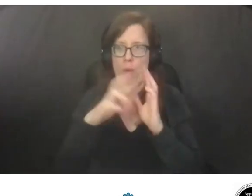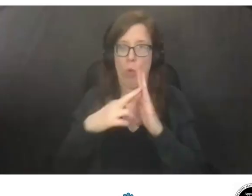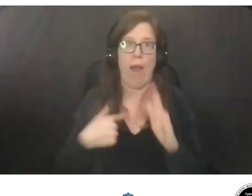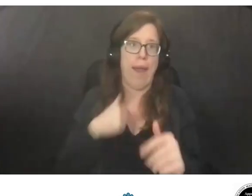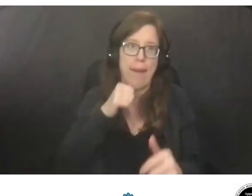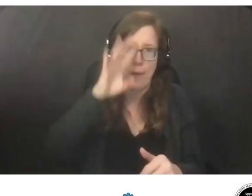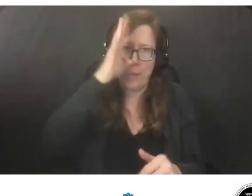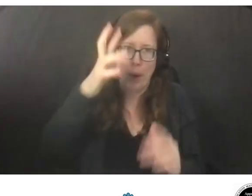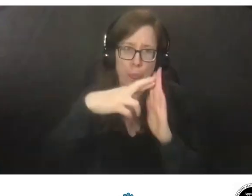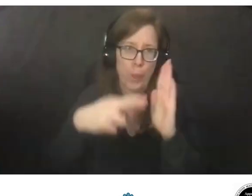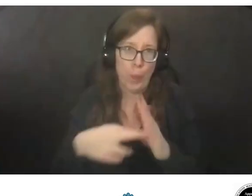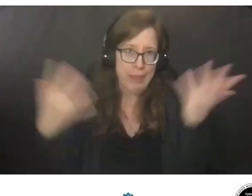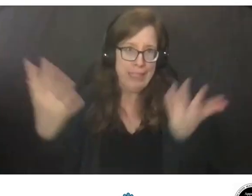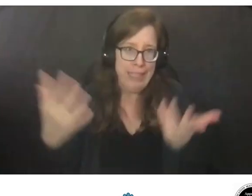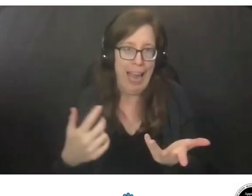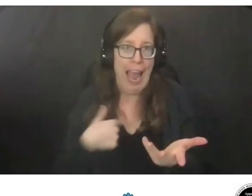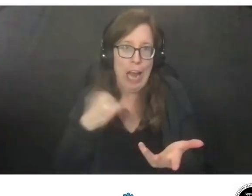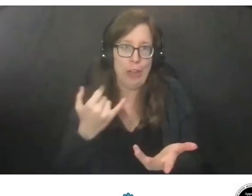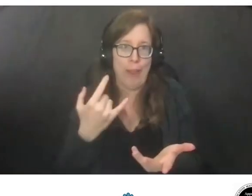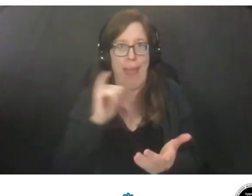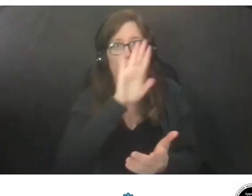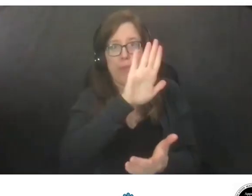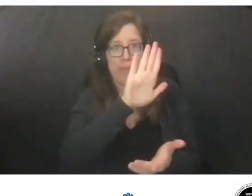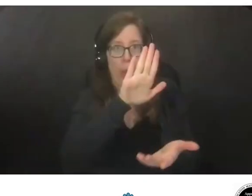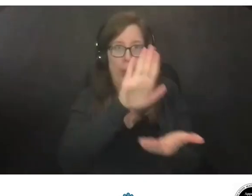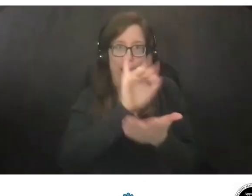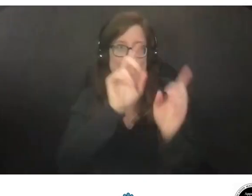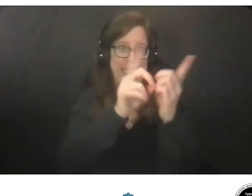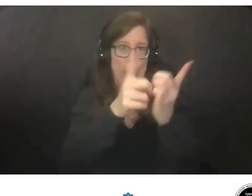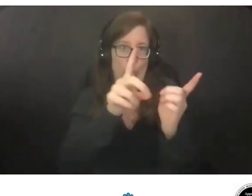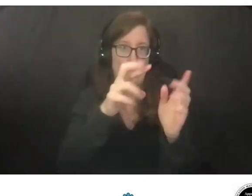I didn't write the rule. It just was the rule.